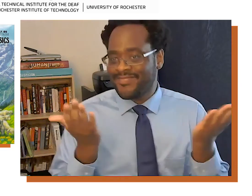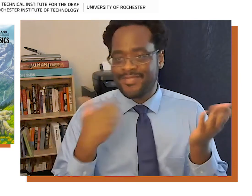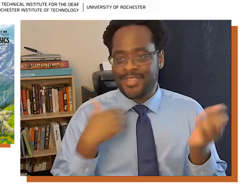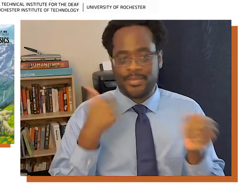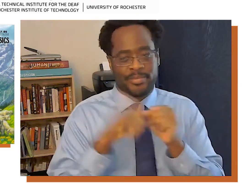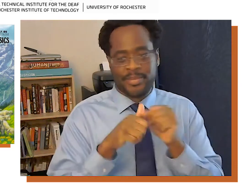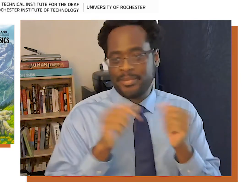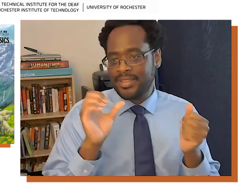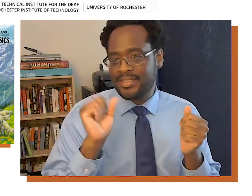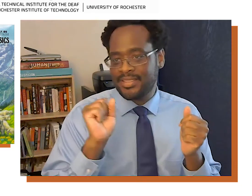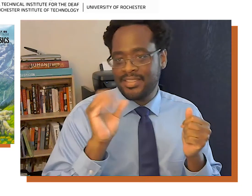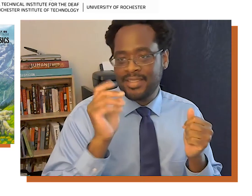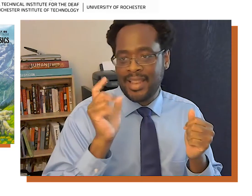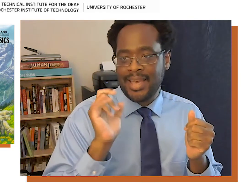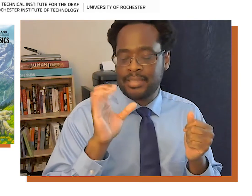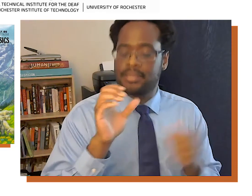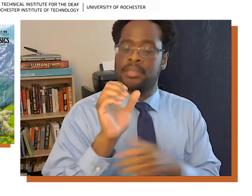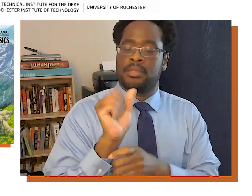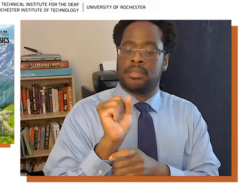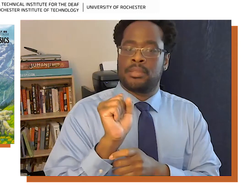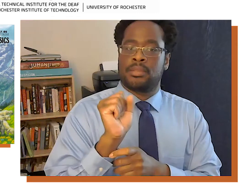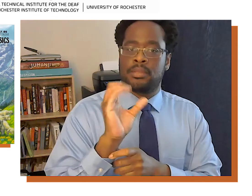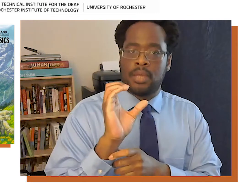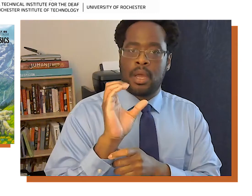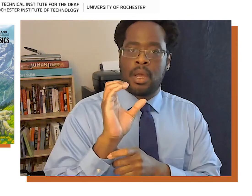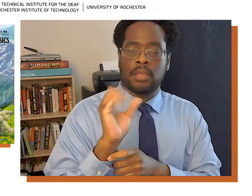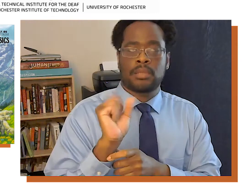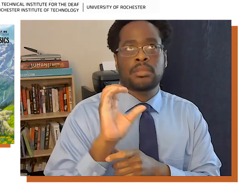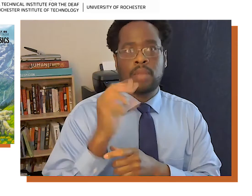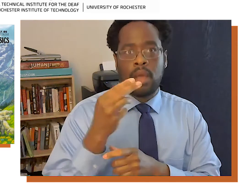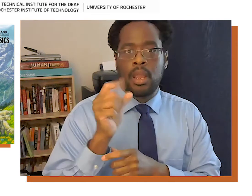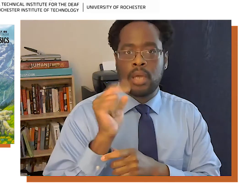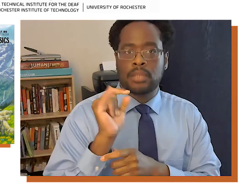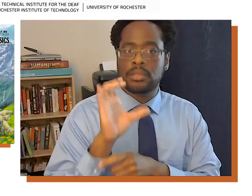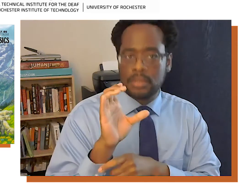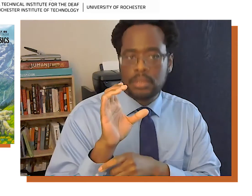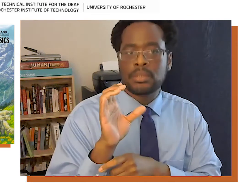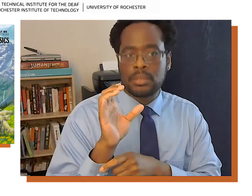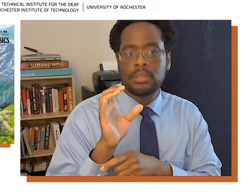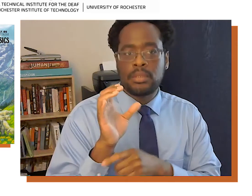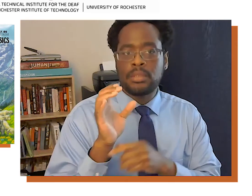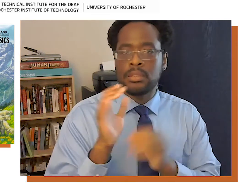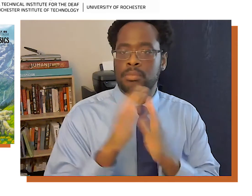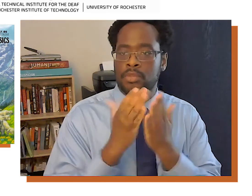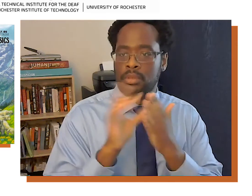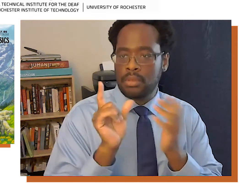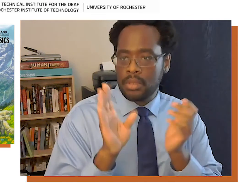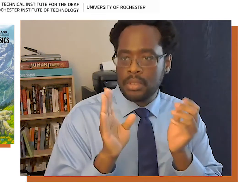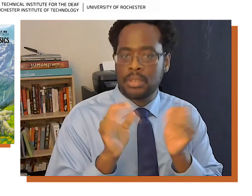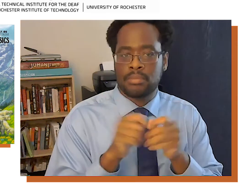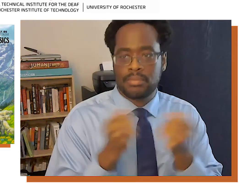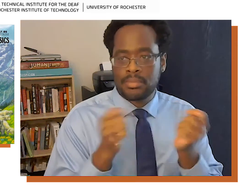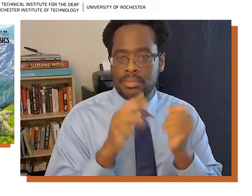I don't know if you remember Scholastic, the book club, Scholastic Book Club.